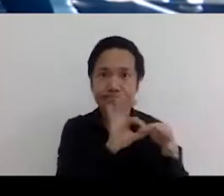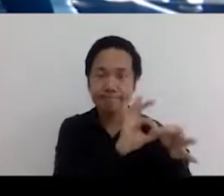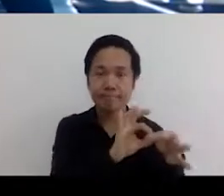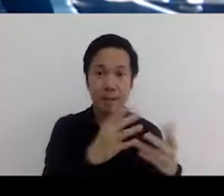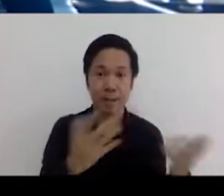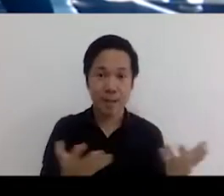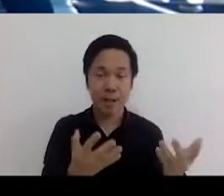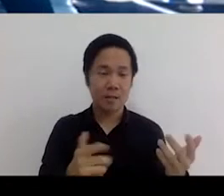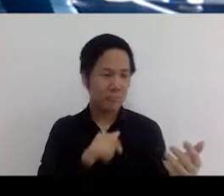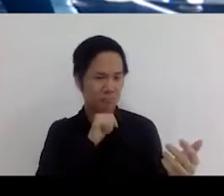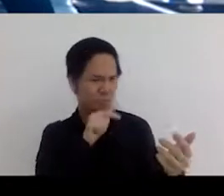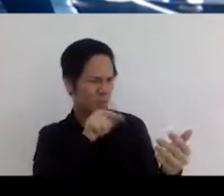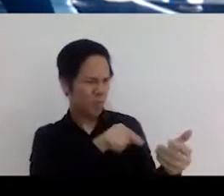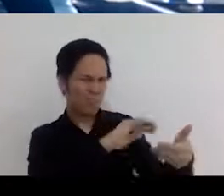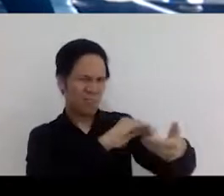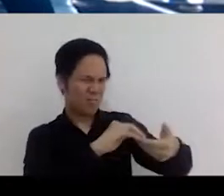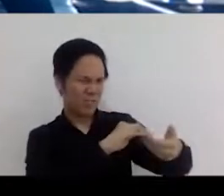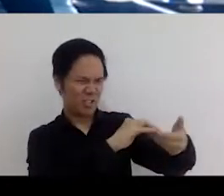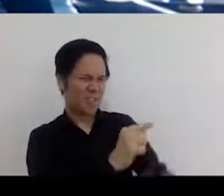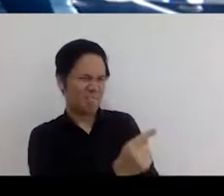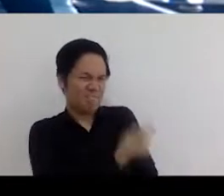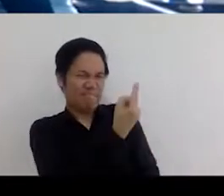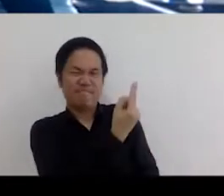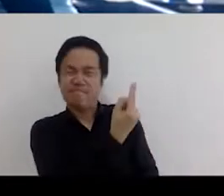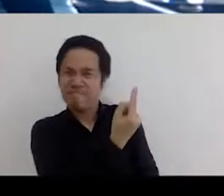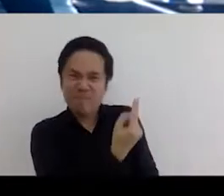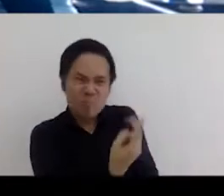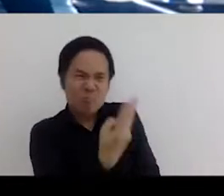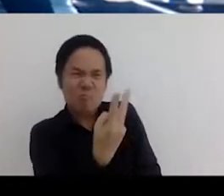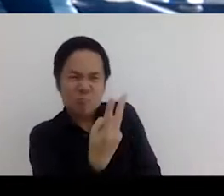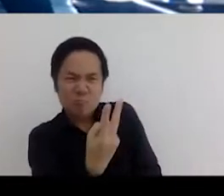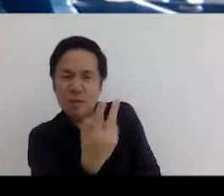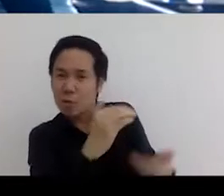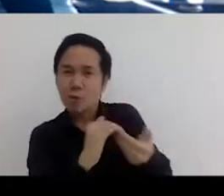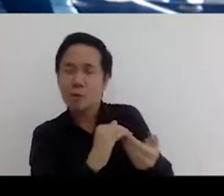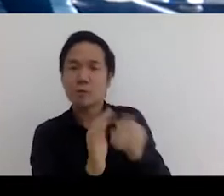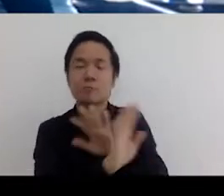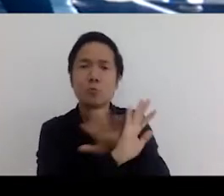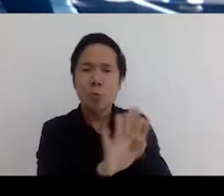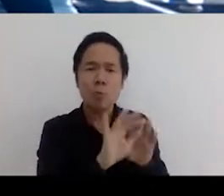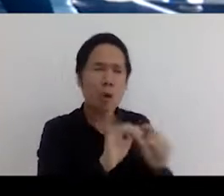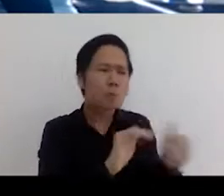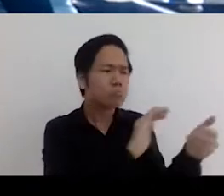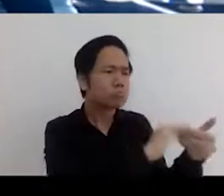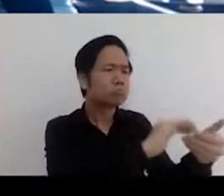No, now we know that gender has to be taken on by all the agencies. The same for disability.